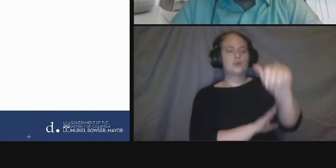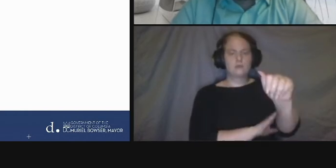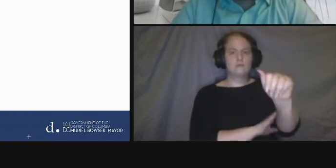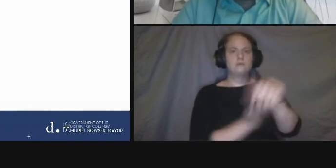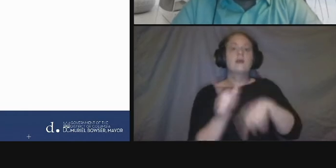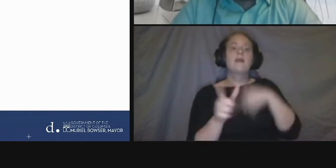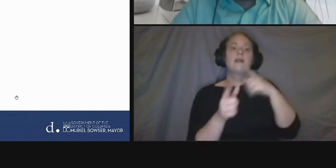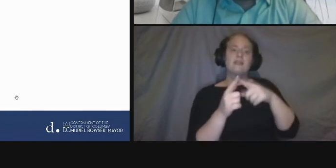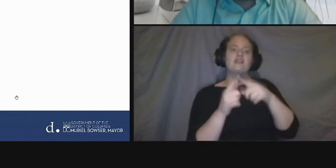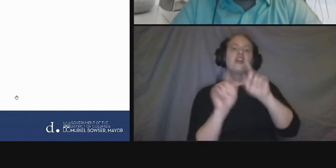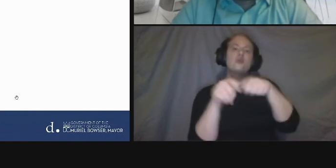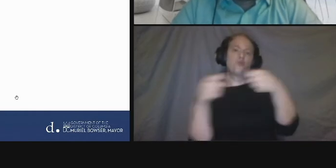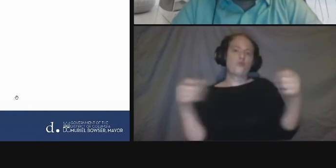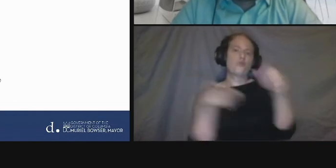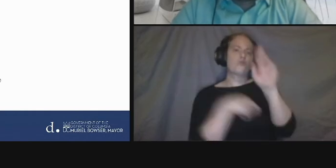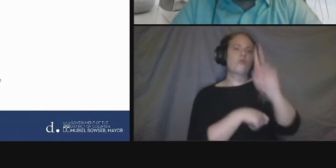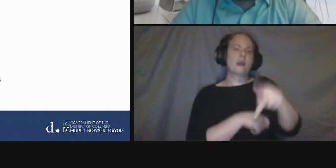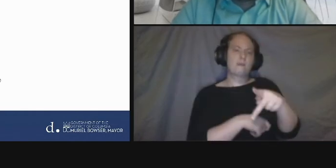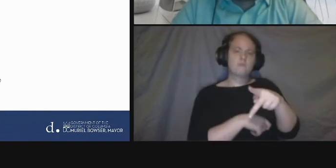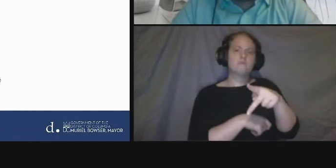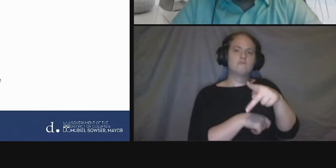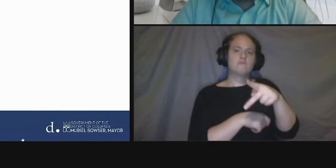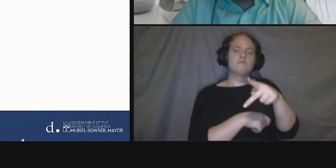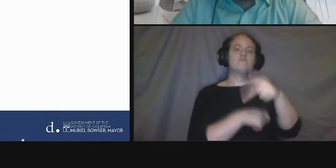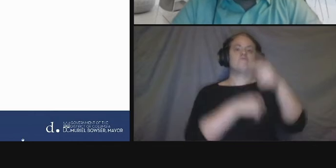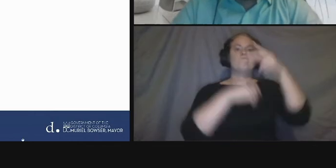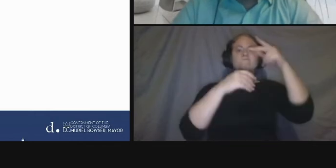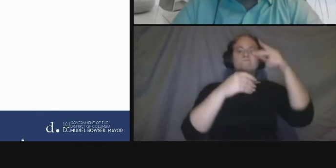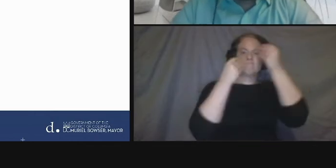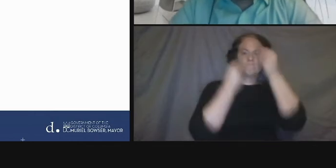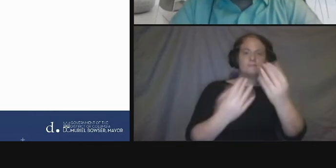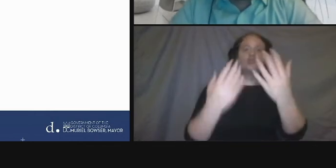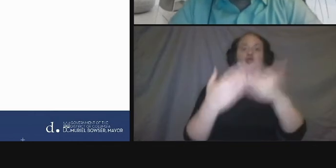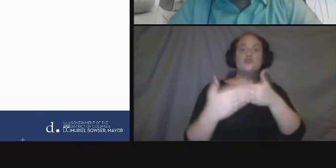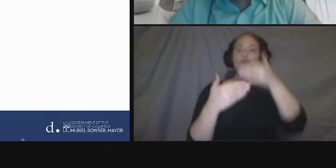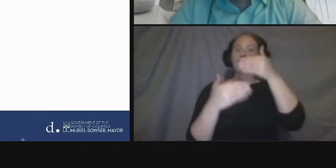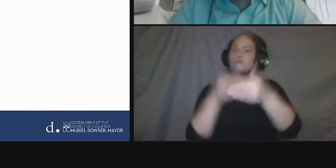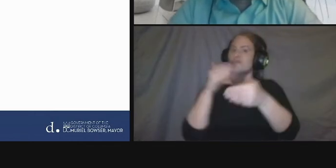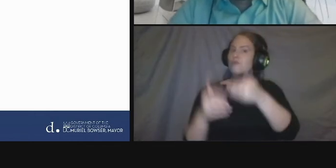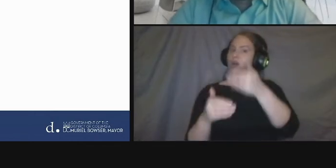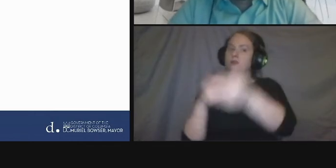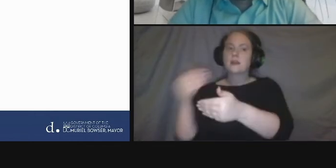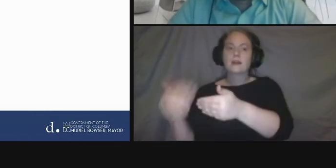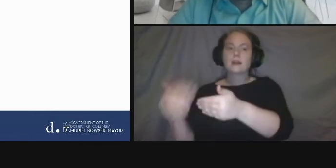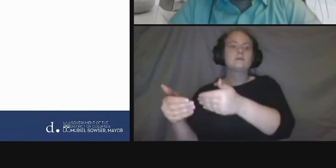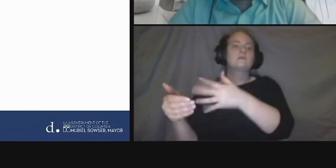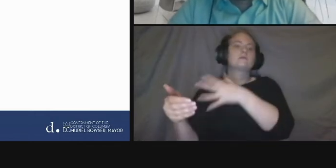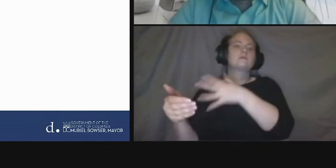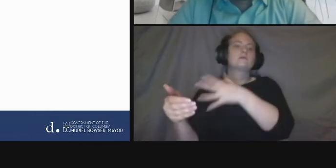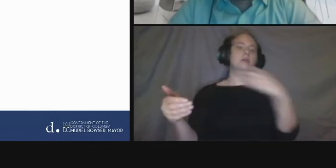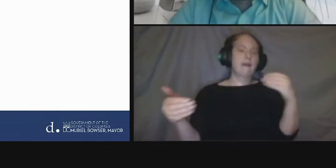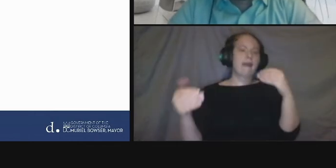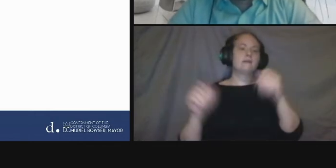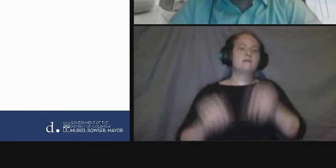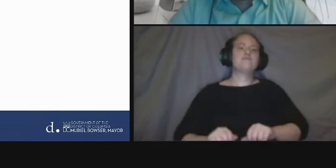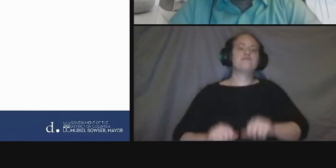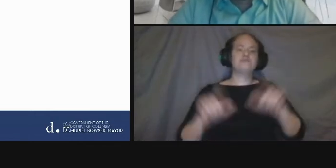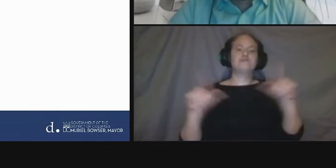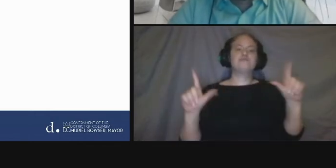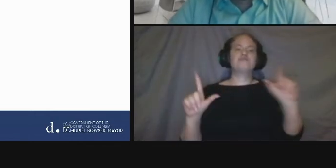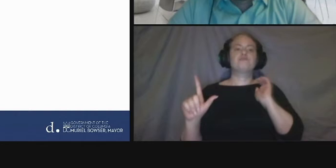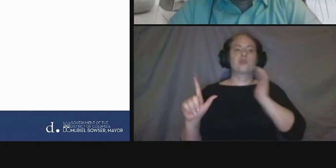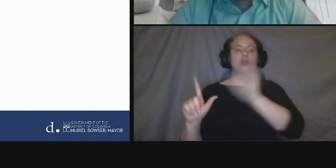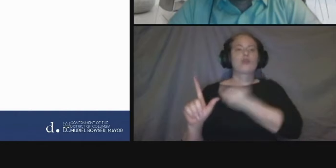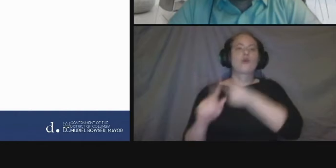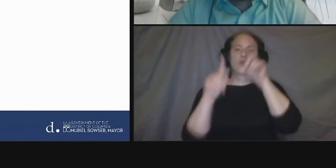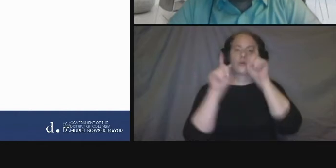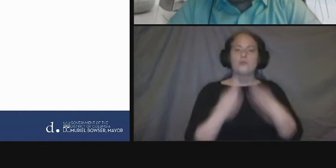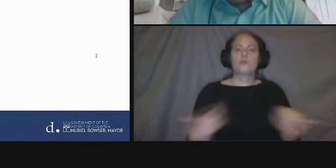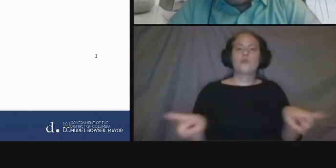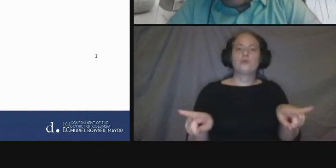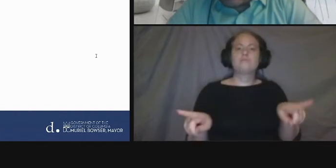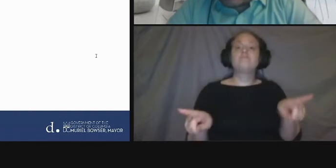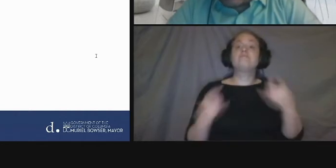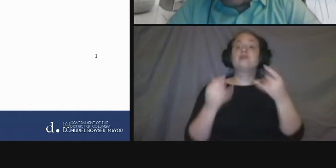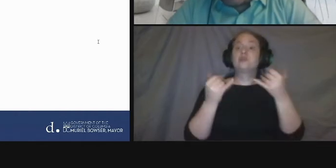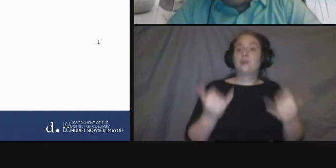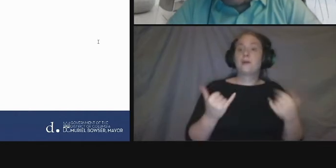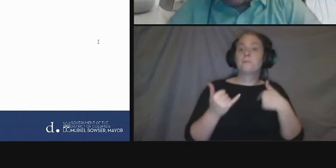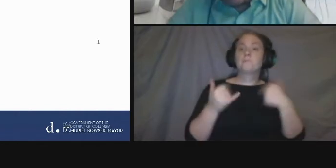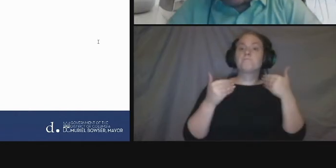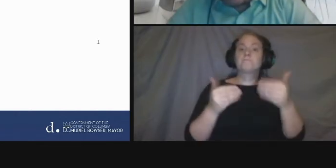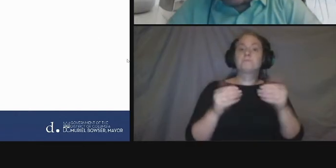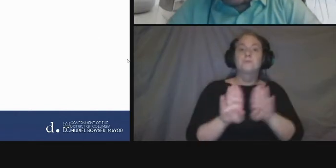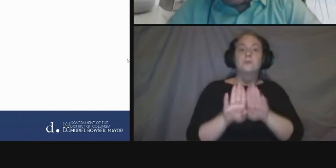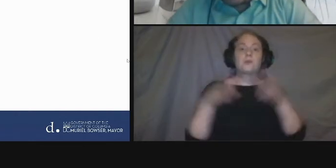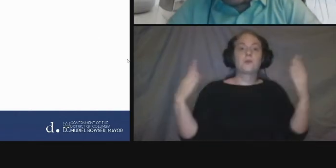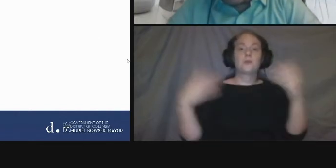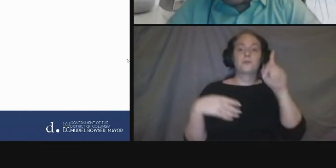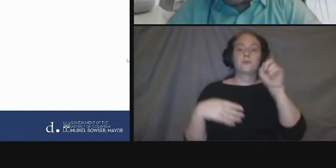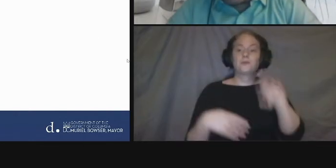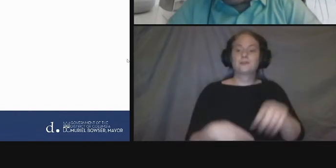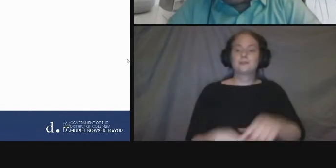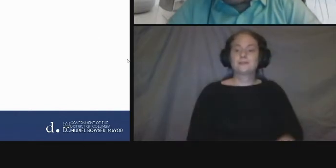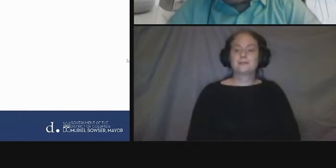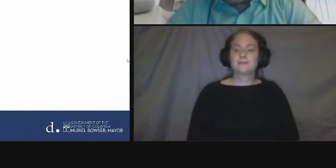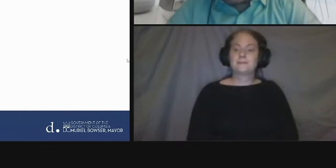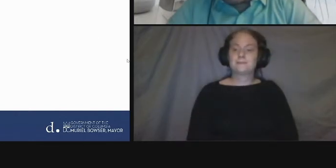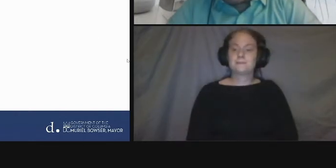information is the end the presentation so we'll open it up for questions